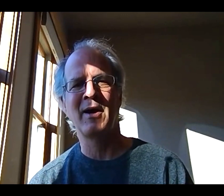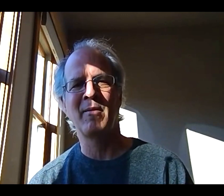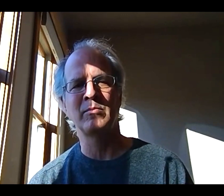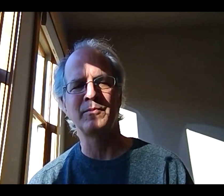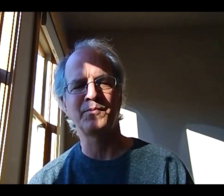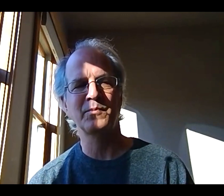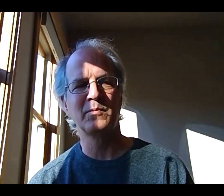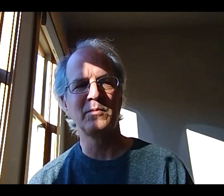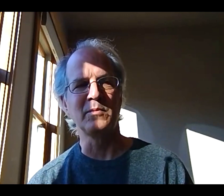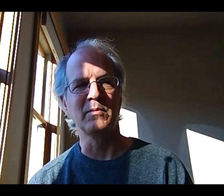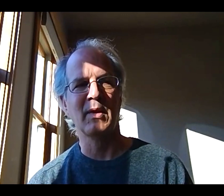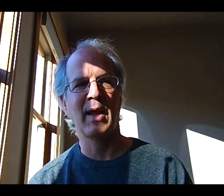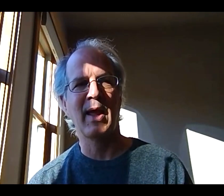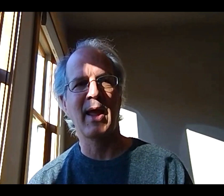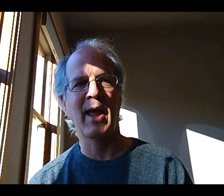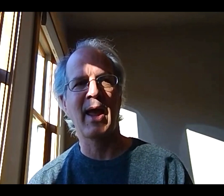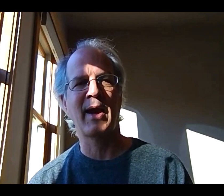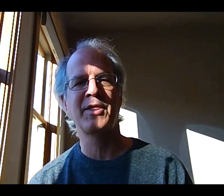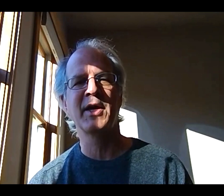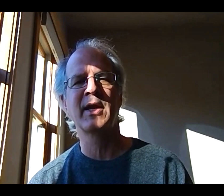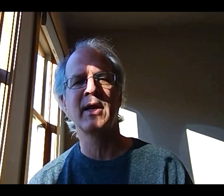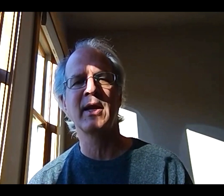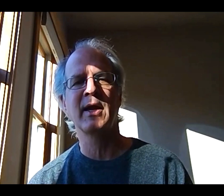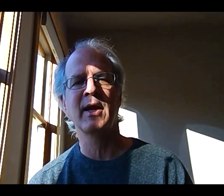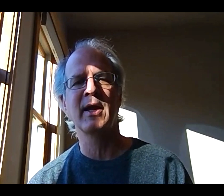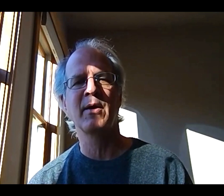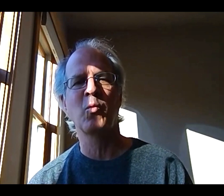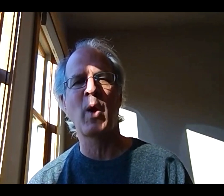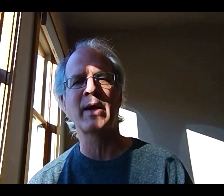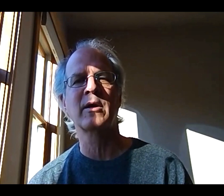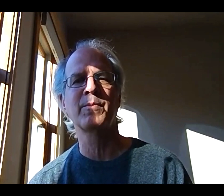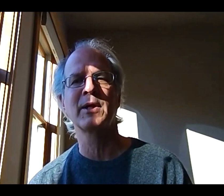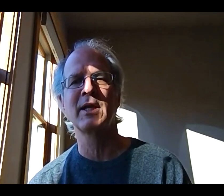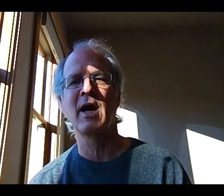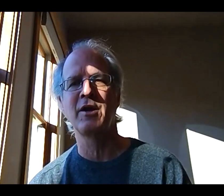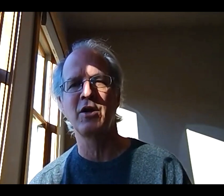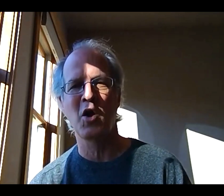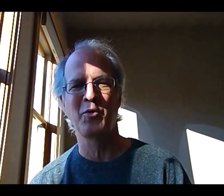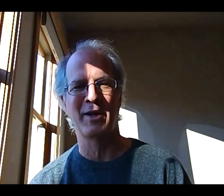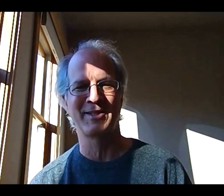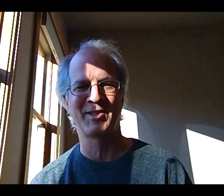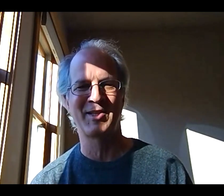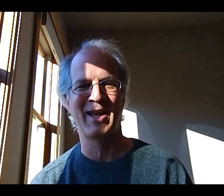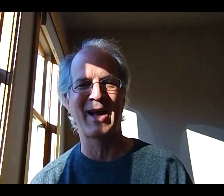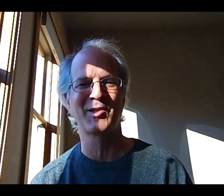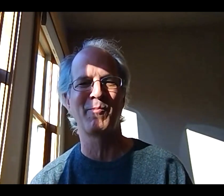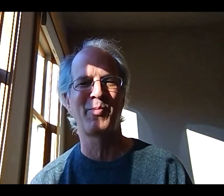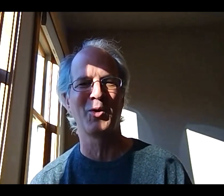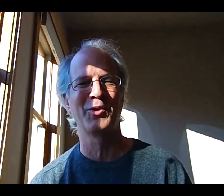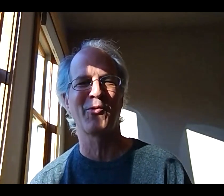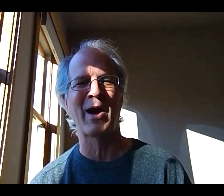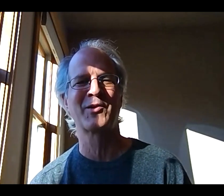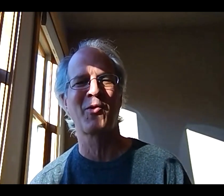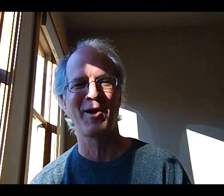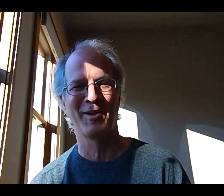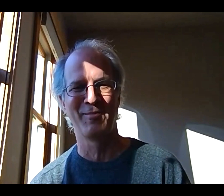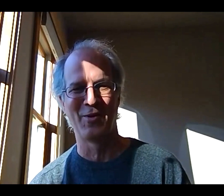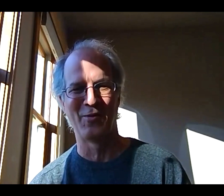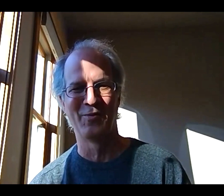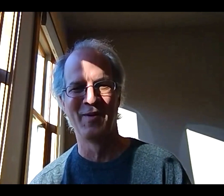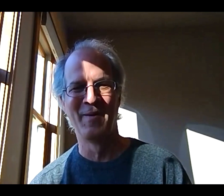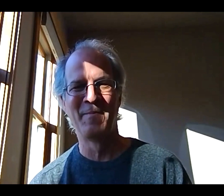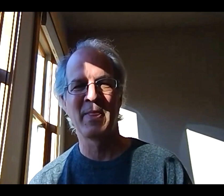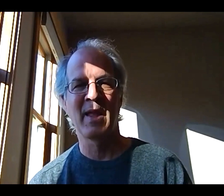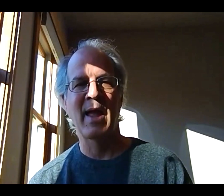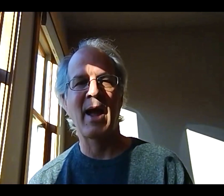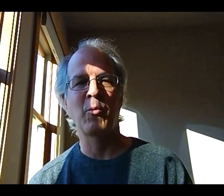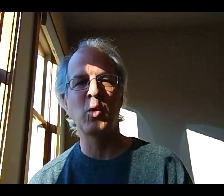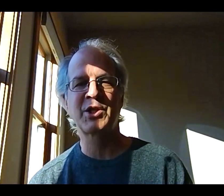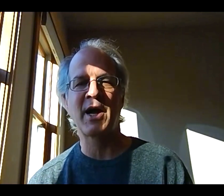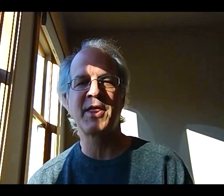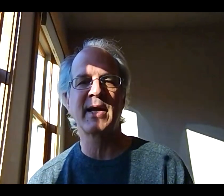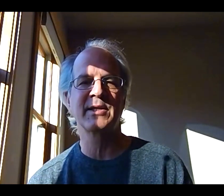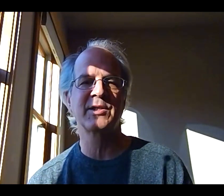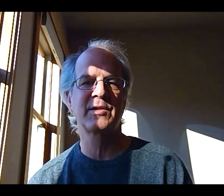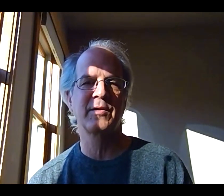I think, it went completely unnoticed as a bold directorial move, which I think is,